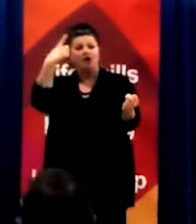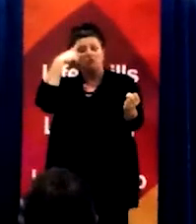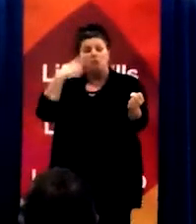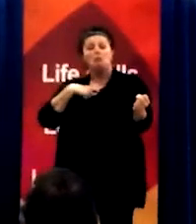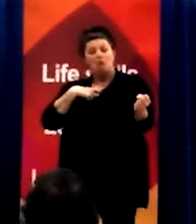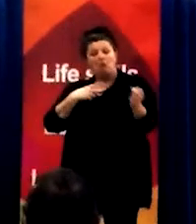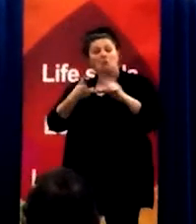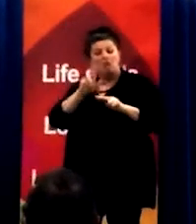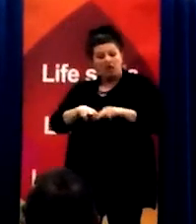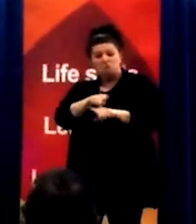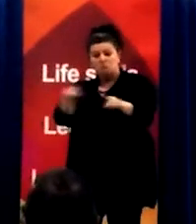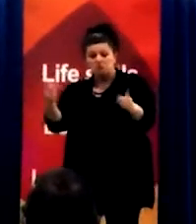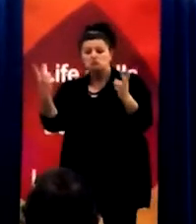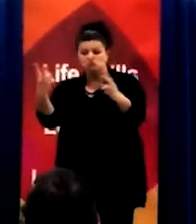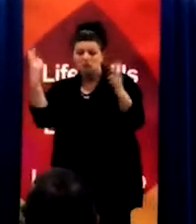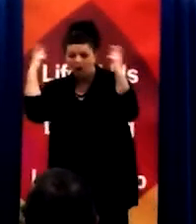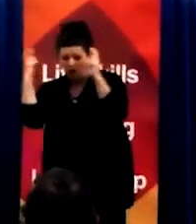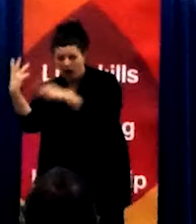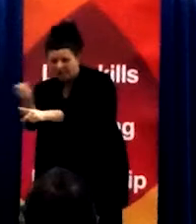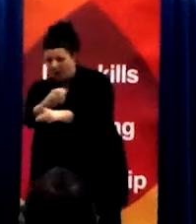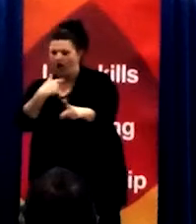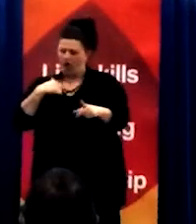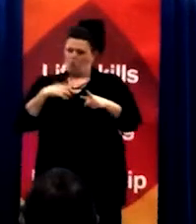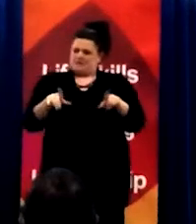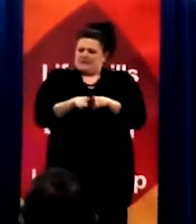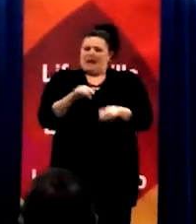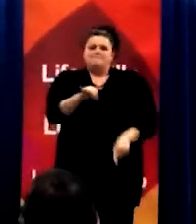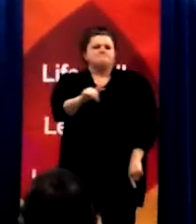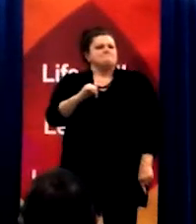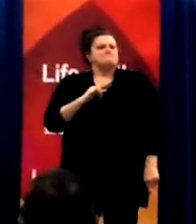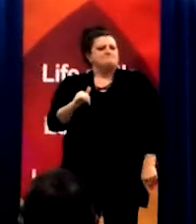can be like that too with good listening skills. Now I’m in high school.